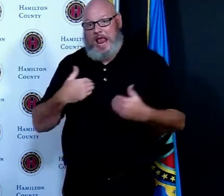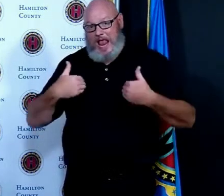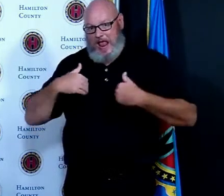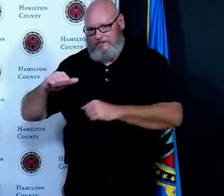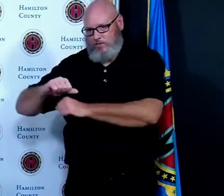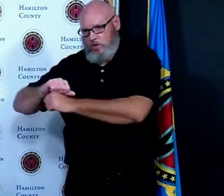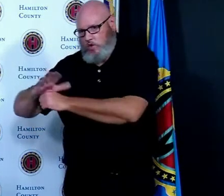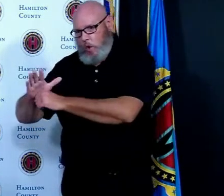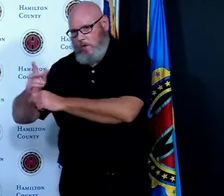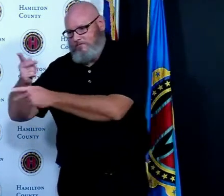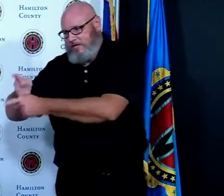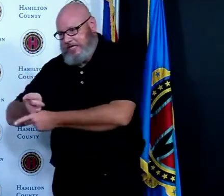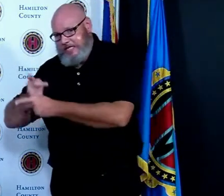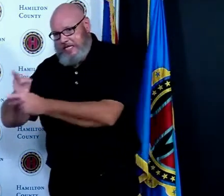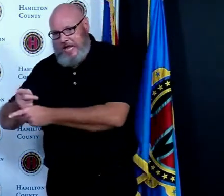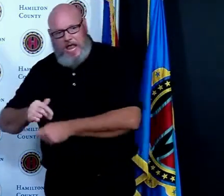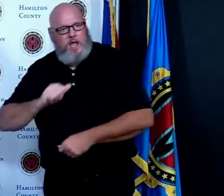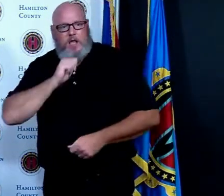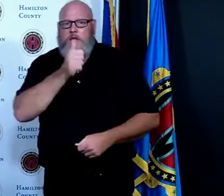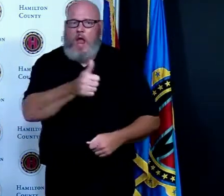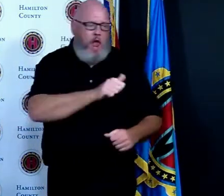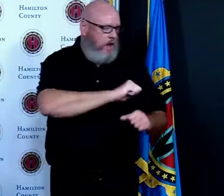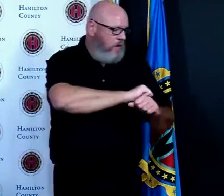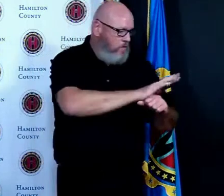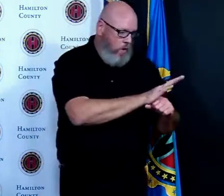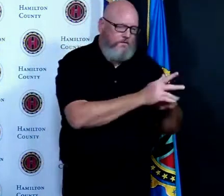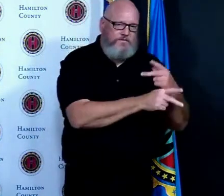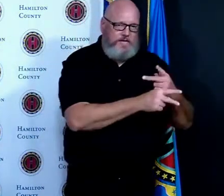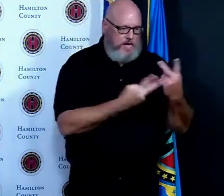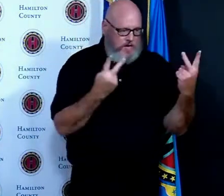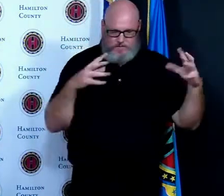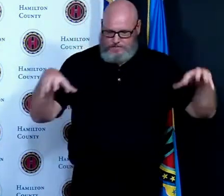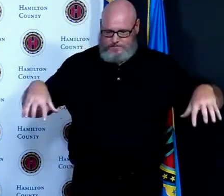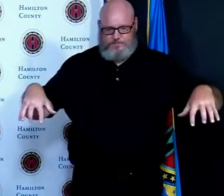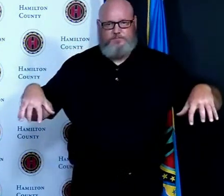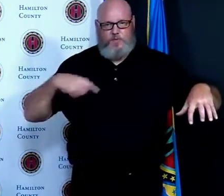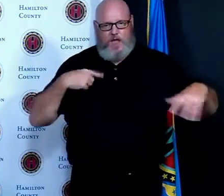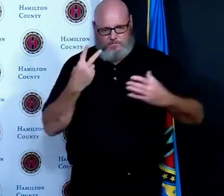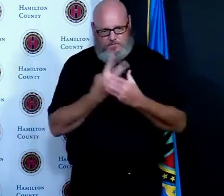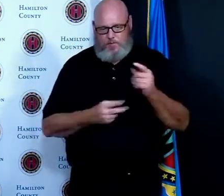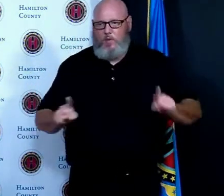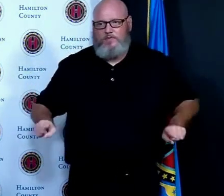I think the other thing that was maybe lost is that originally we we decreased the number of